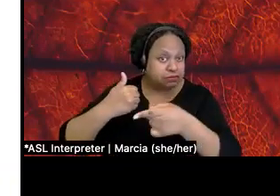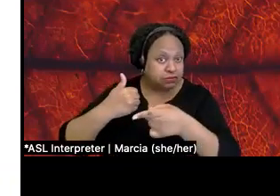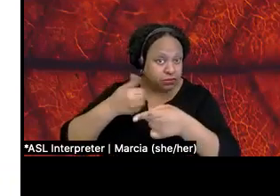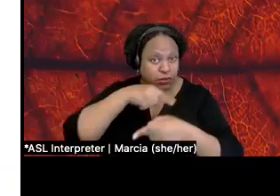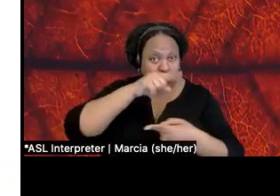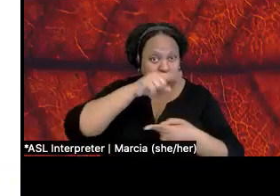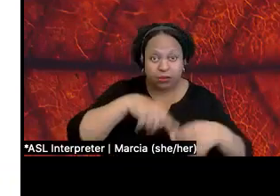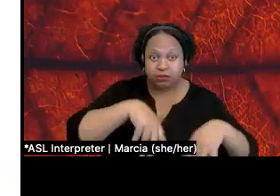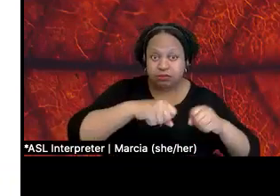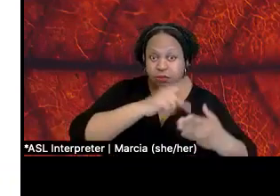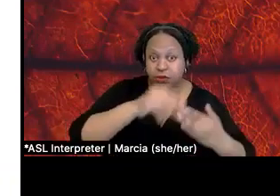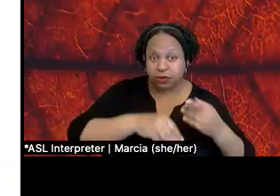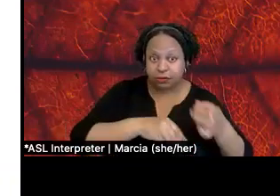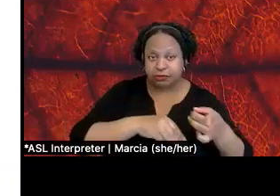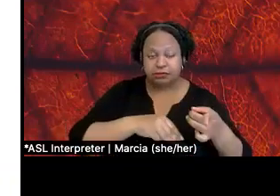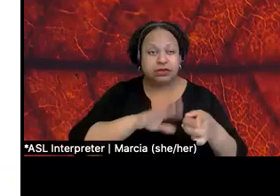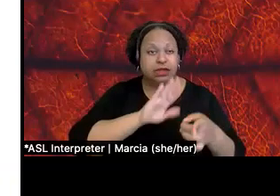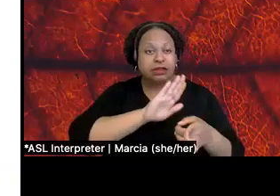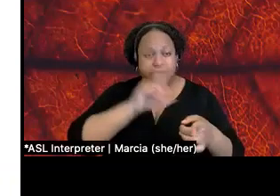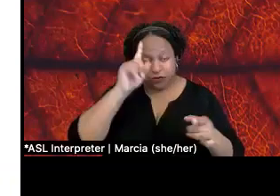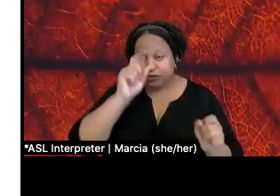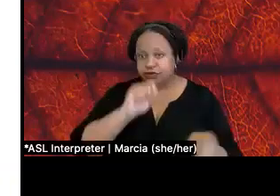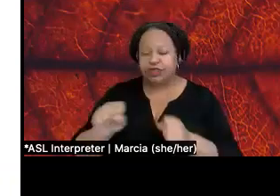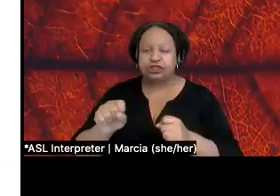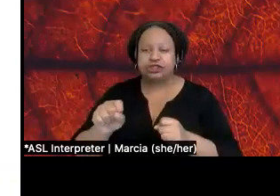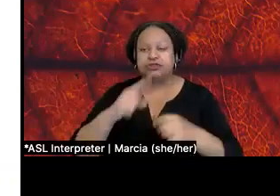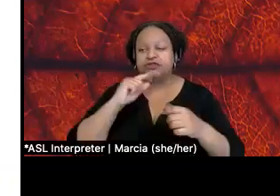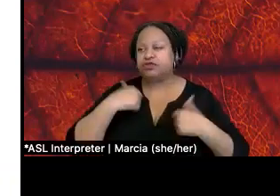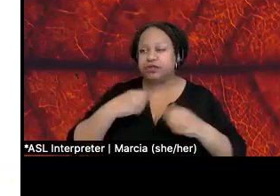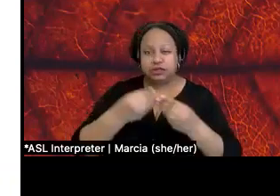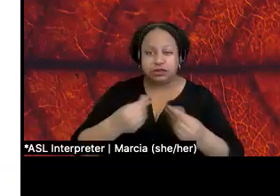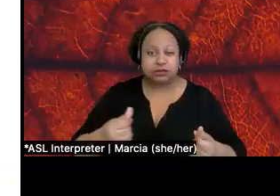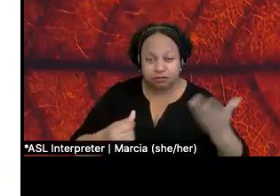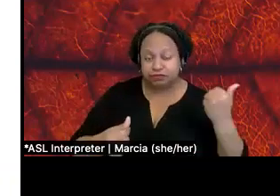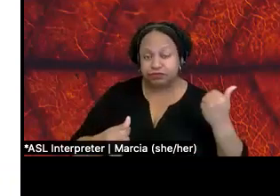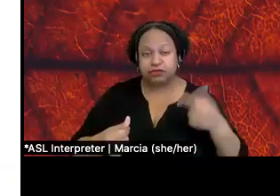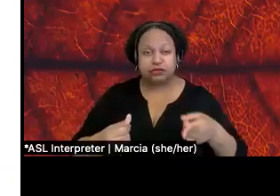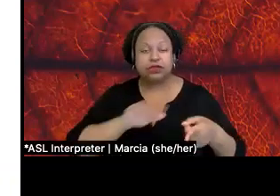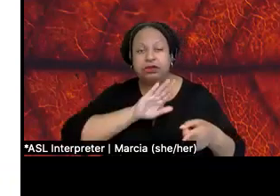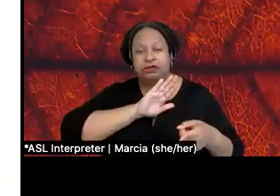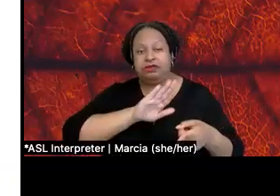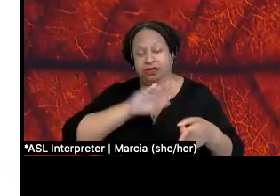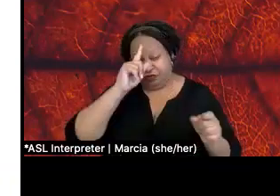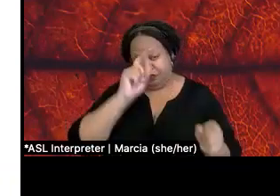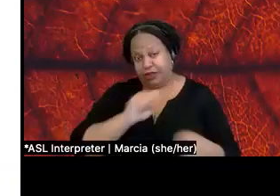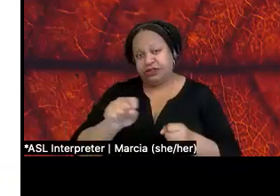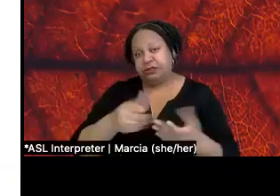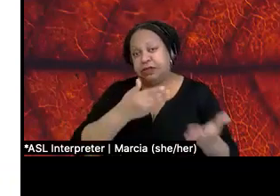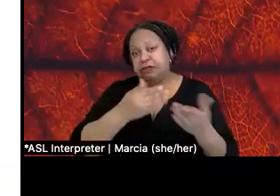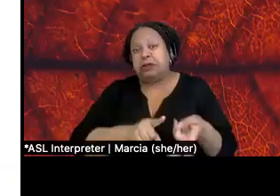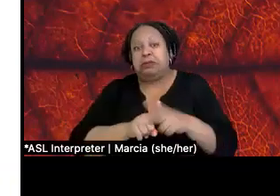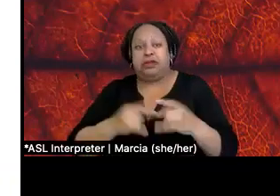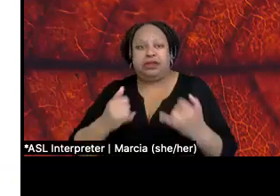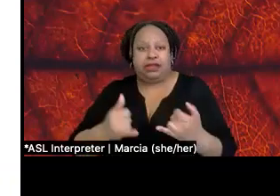strategies that they use to address those, and how those strategies may play out in the current academic year.